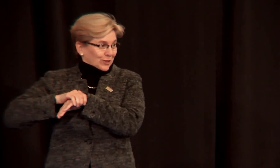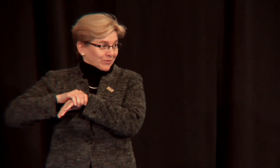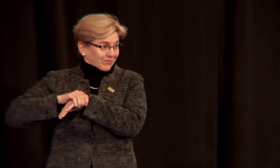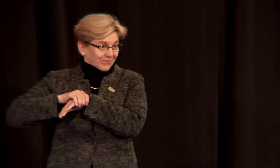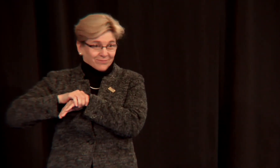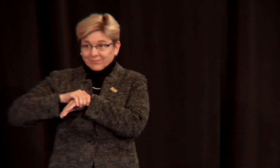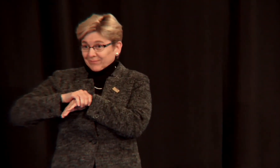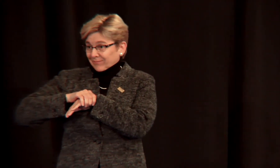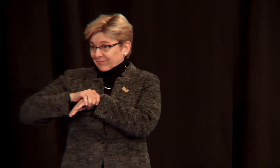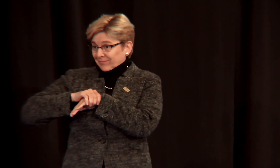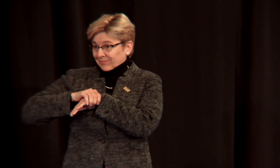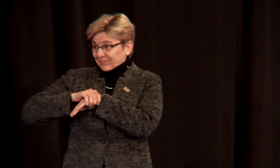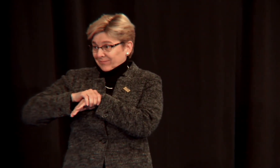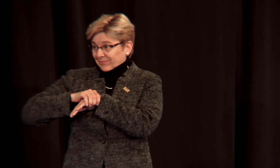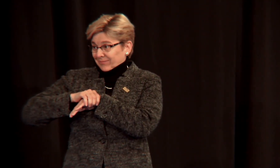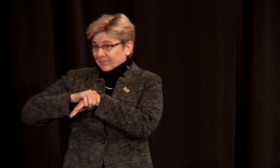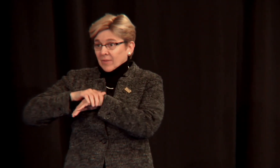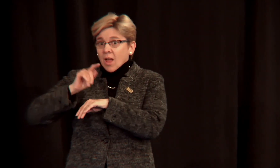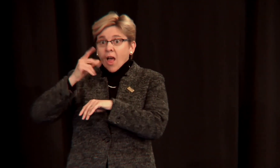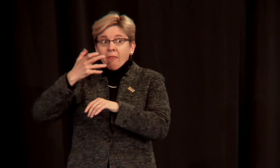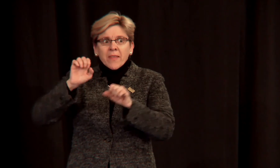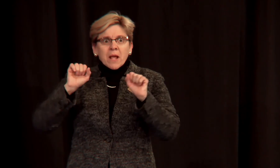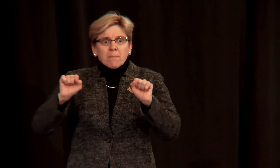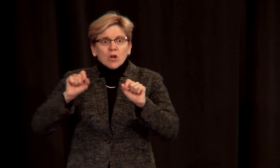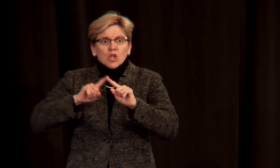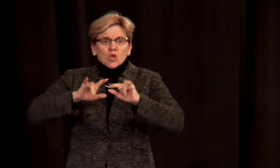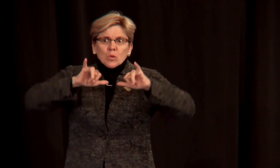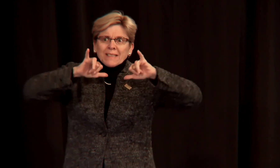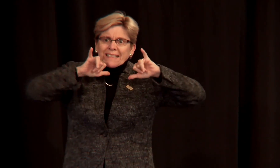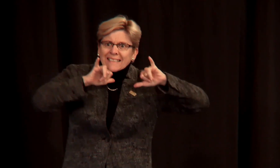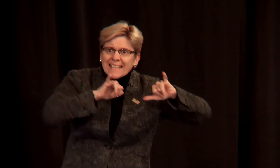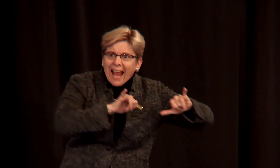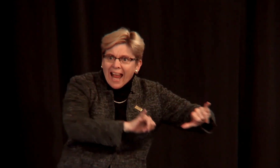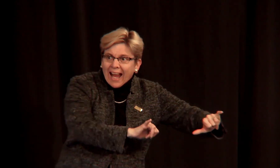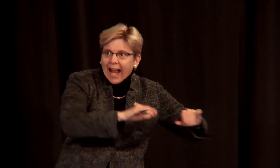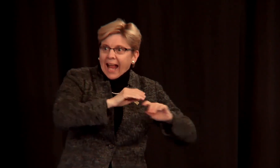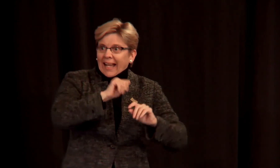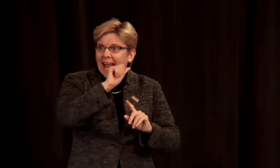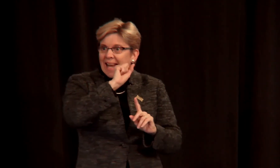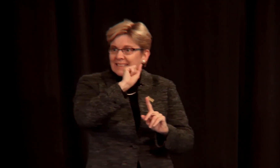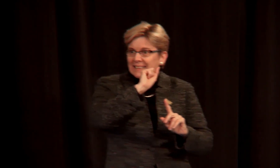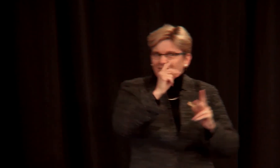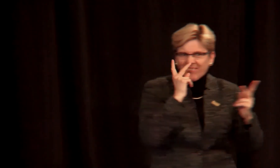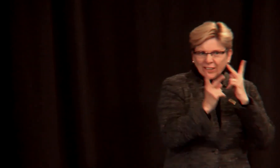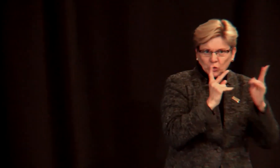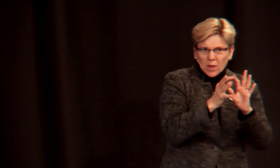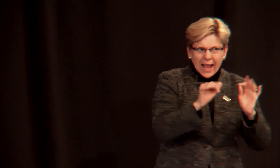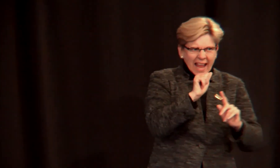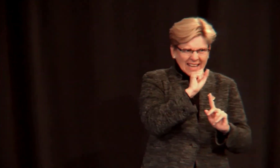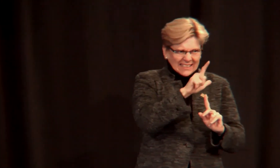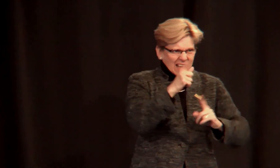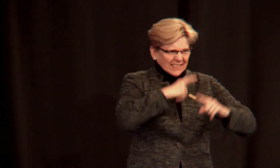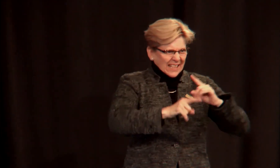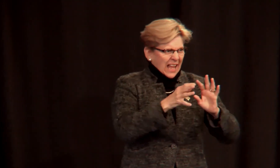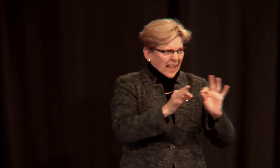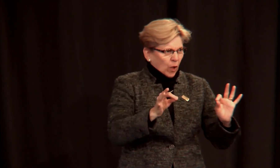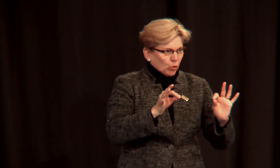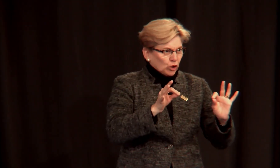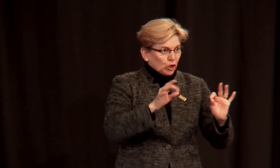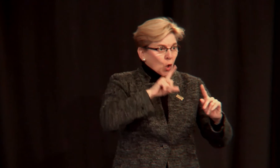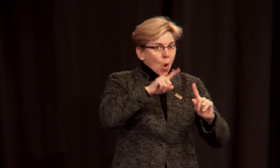as the primary language for those kids, the ability to stay in the visual language ASL